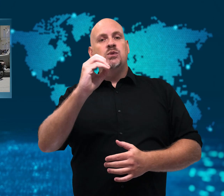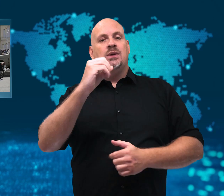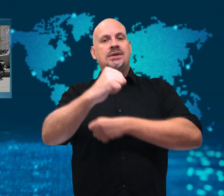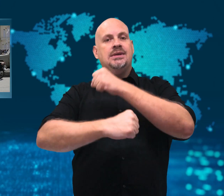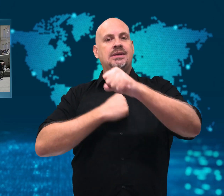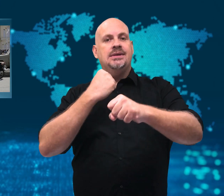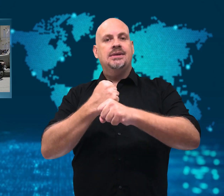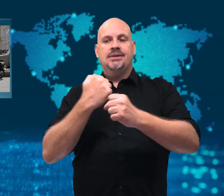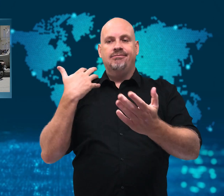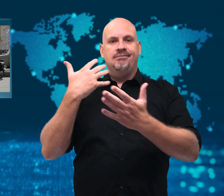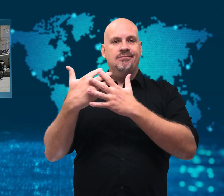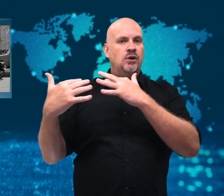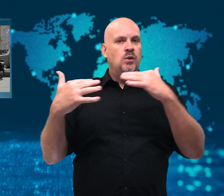On Sunday,